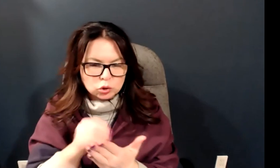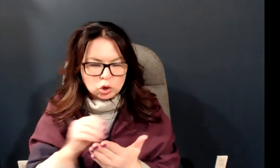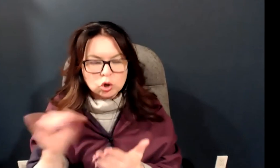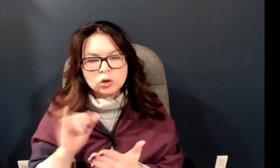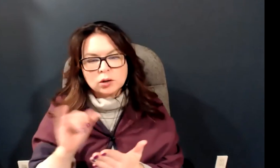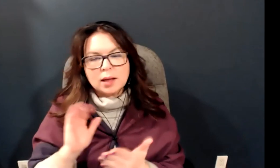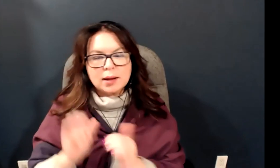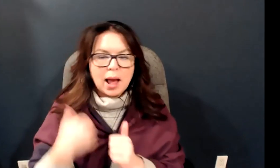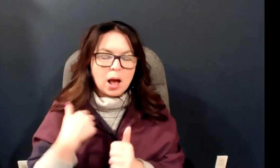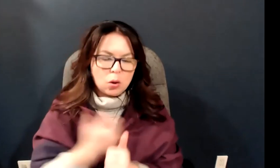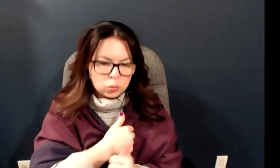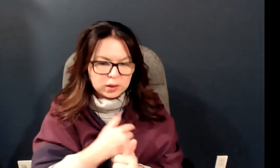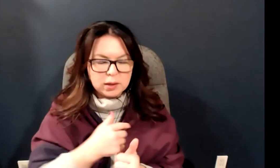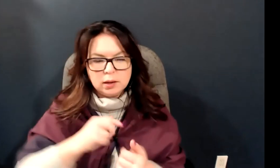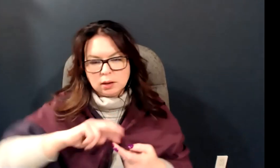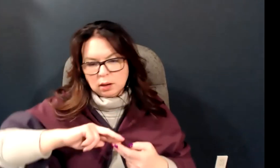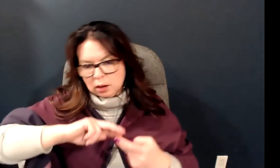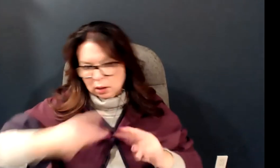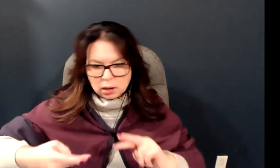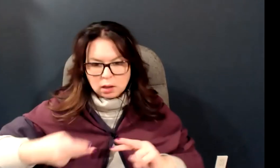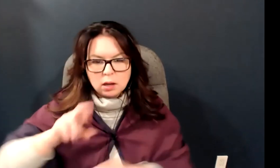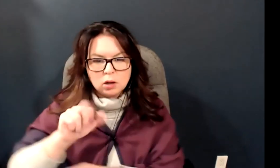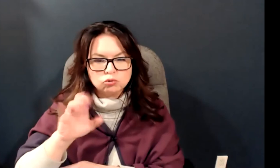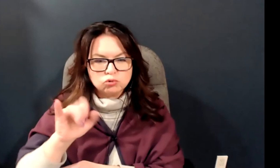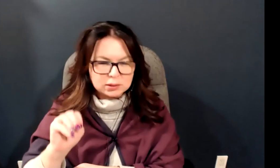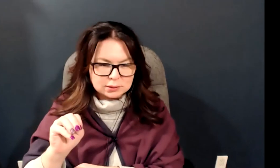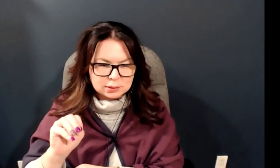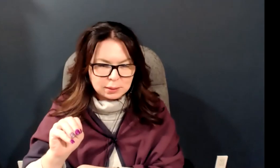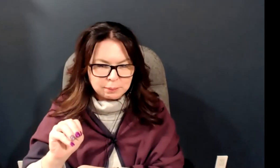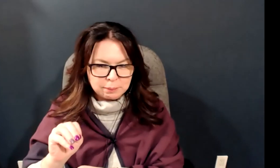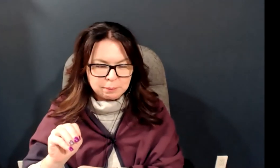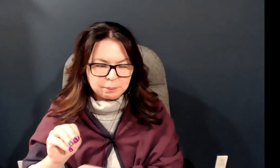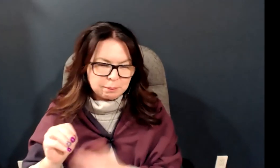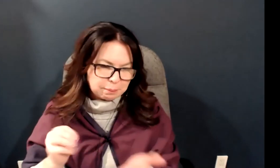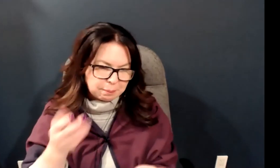legislation came forward again in 2018, with our vice president at the helm and still did